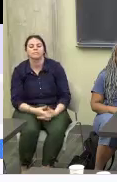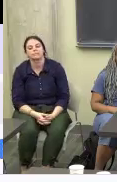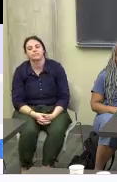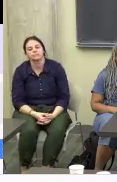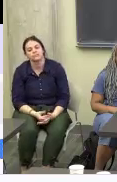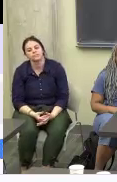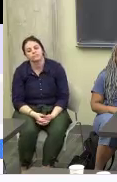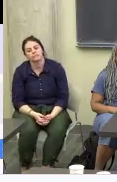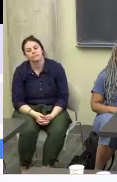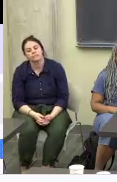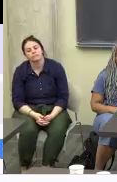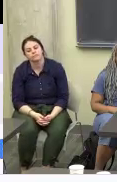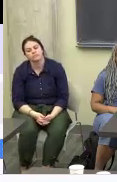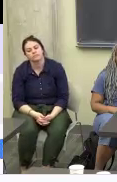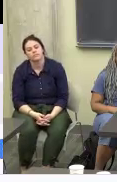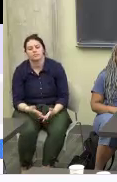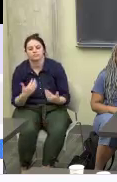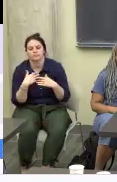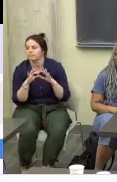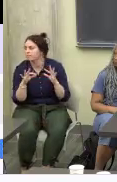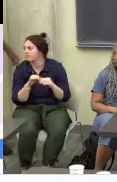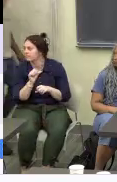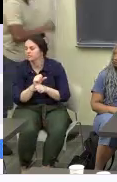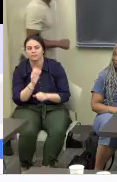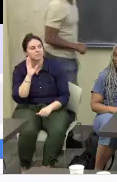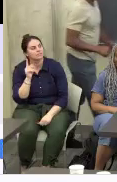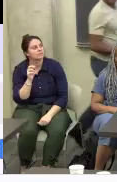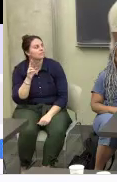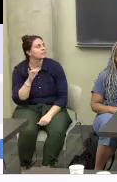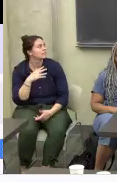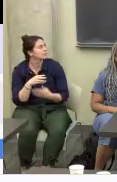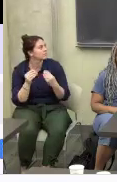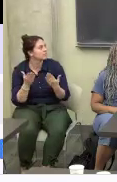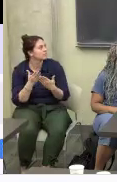That, you know, there's a framework and hi terry are you here to solve all our problems